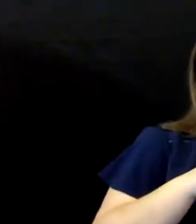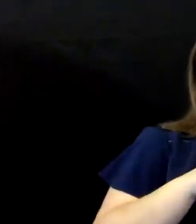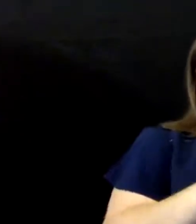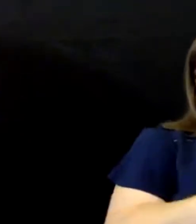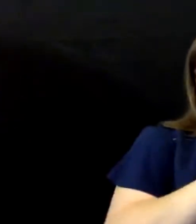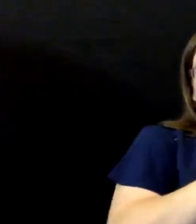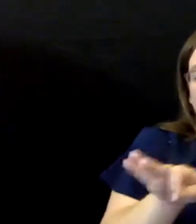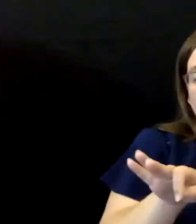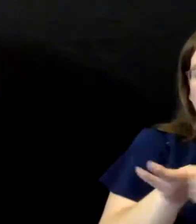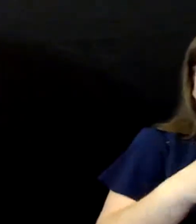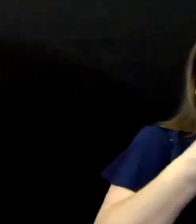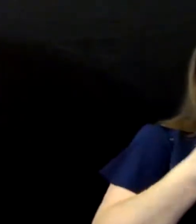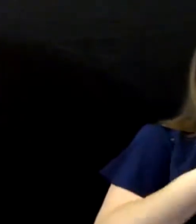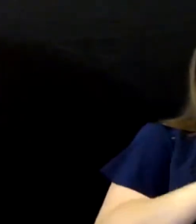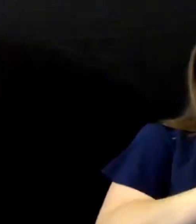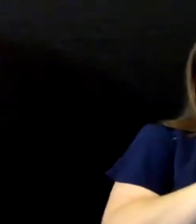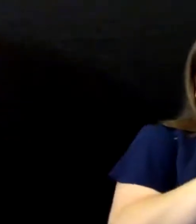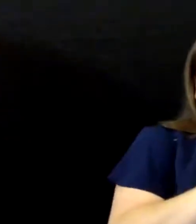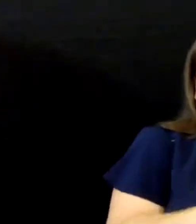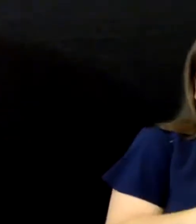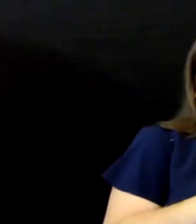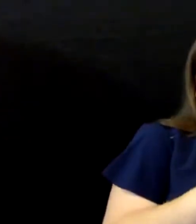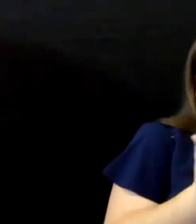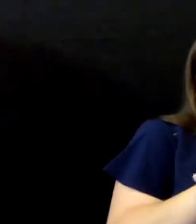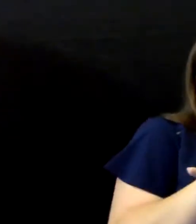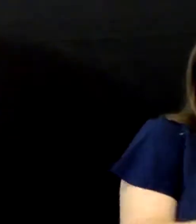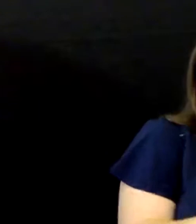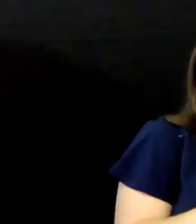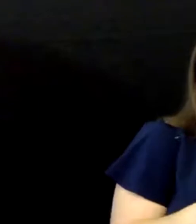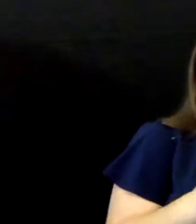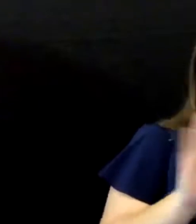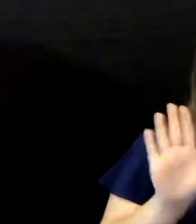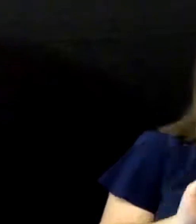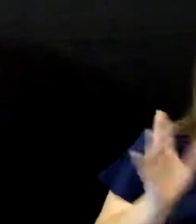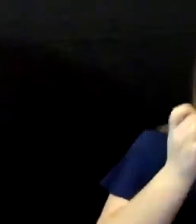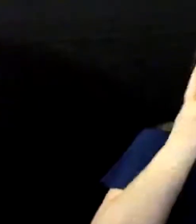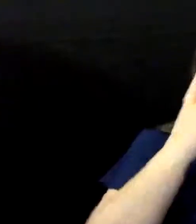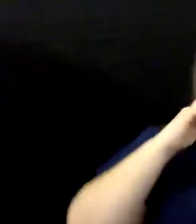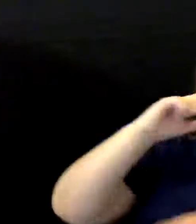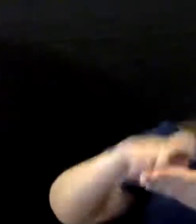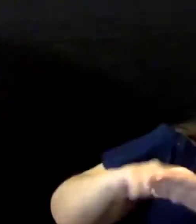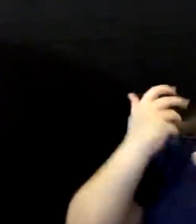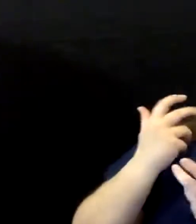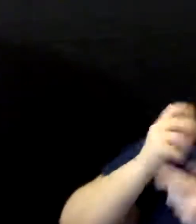people call it different things, but I want to make sure you know I acknowledge the great work other groups are doing.